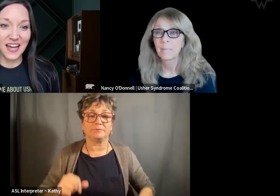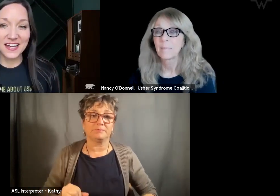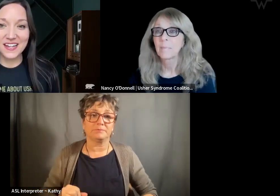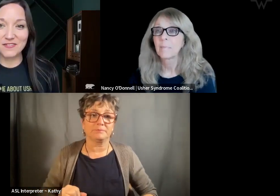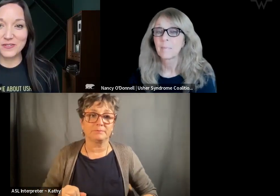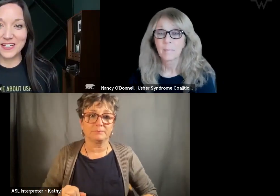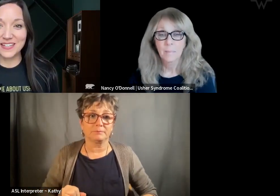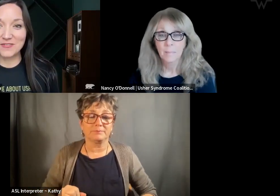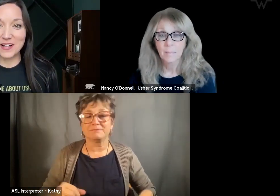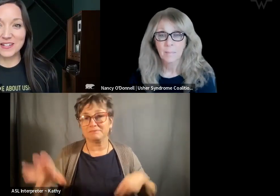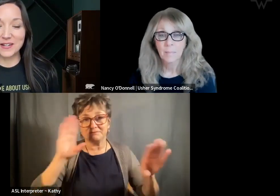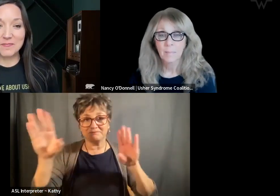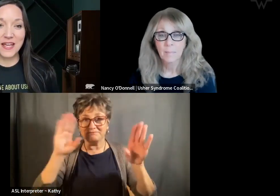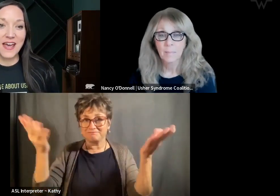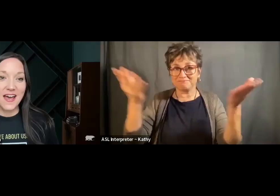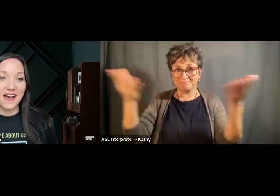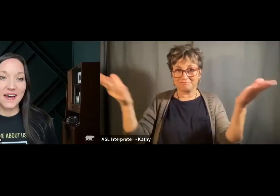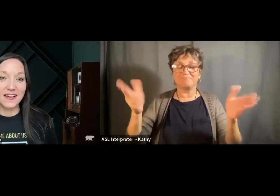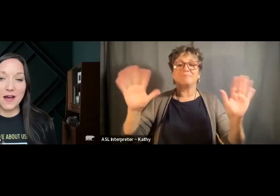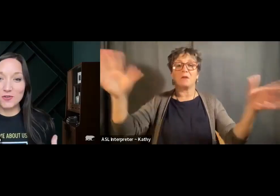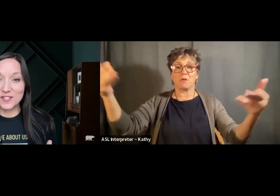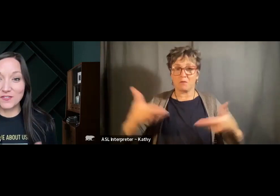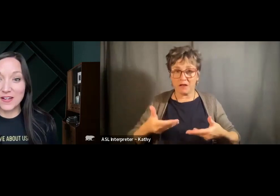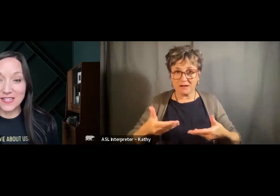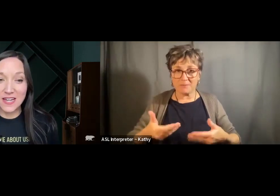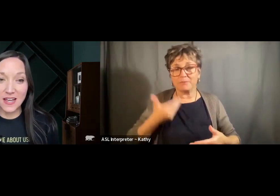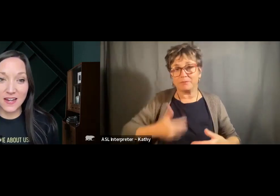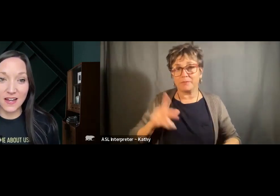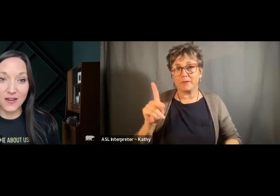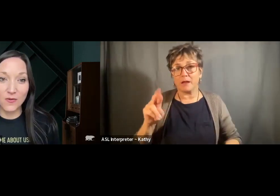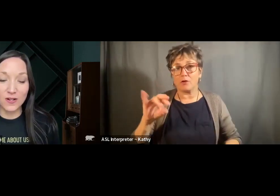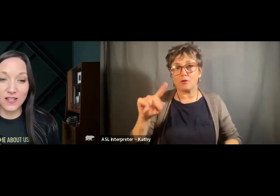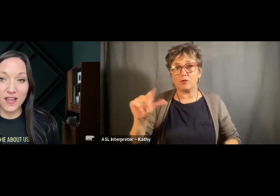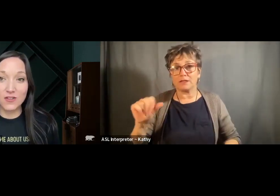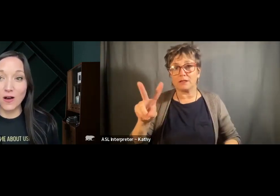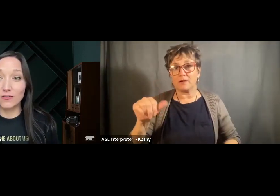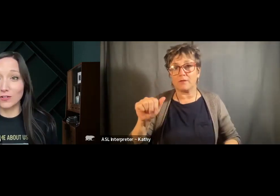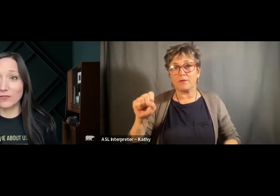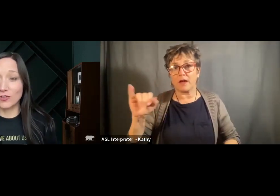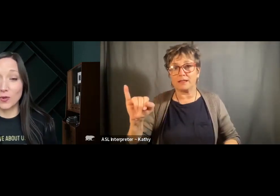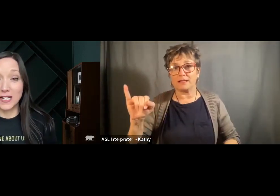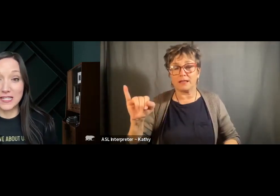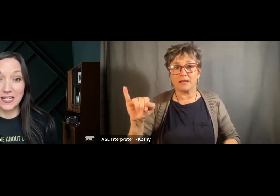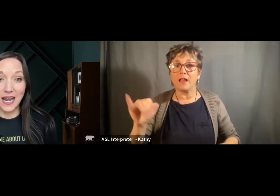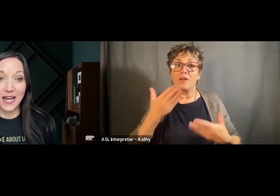Hi everyone! Welcome! I'm Krista Vasi and I want to thank you all for joining us today.